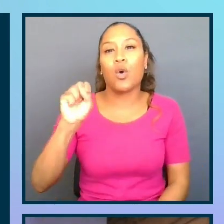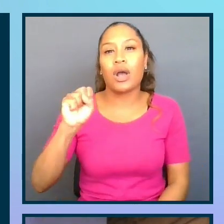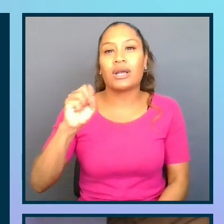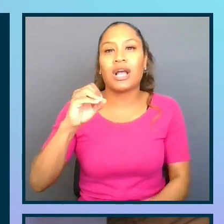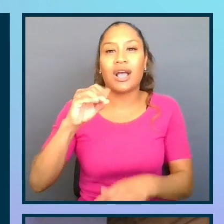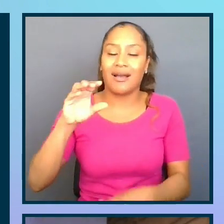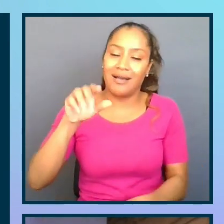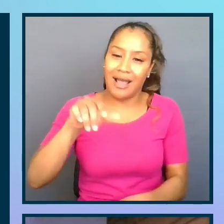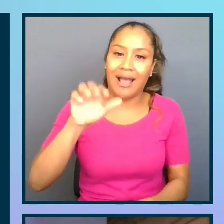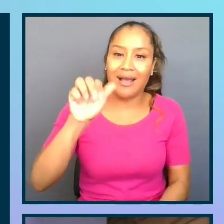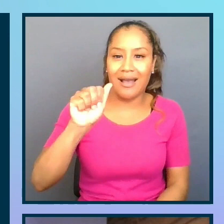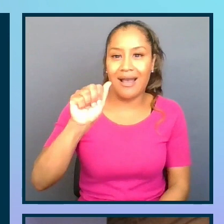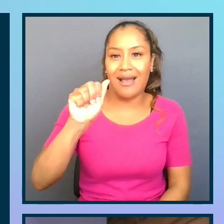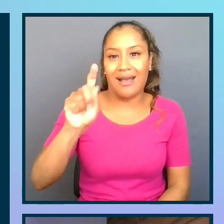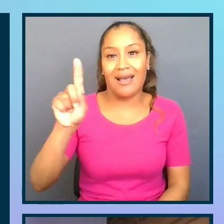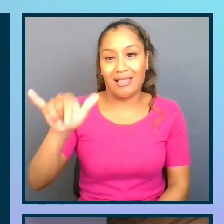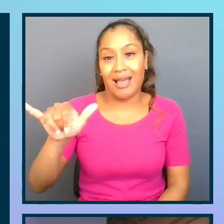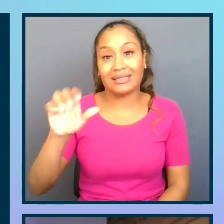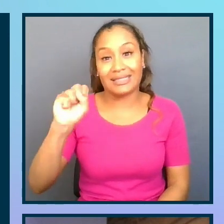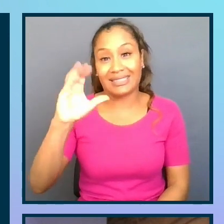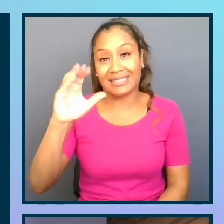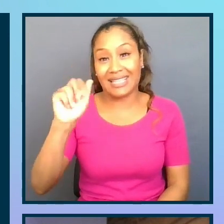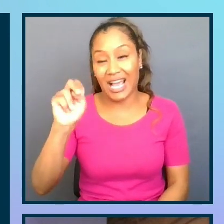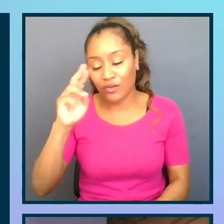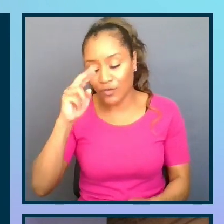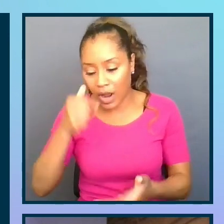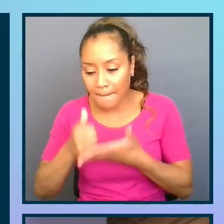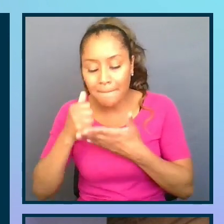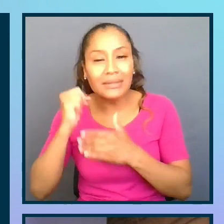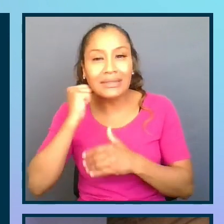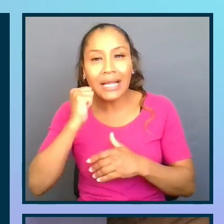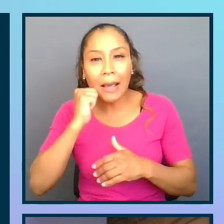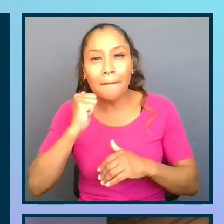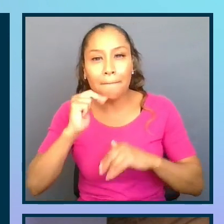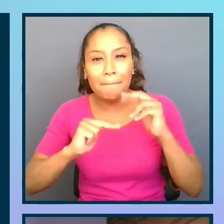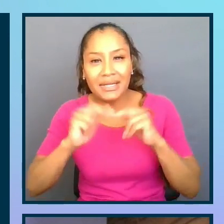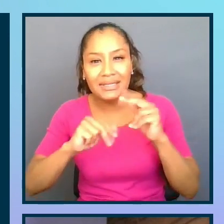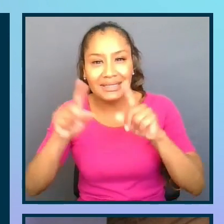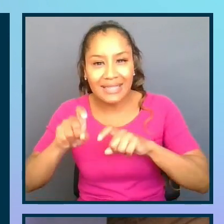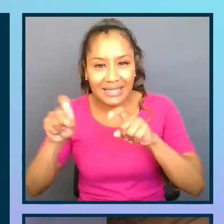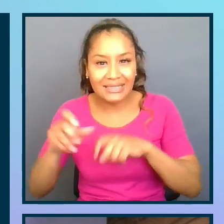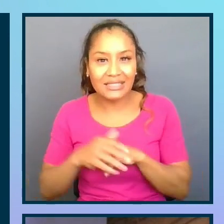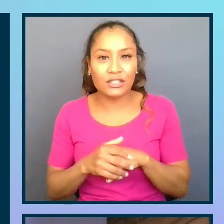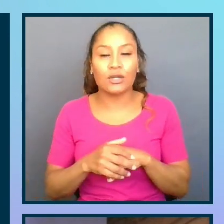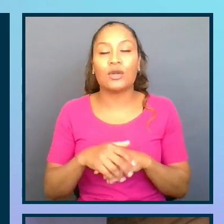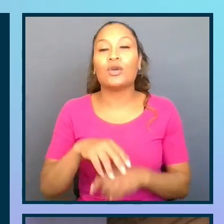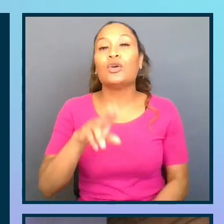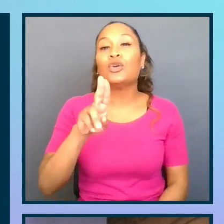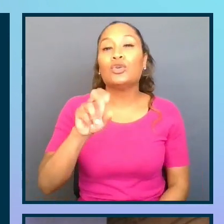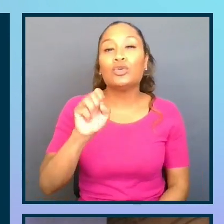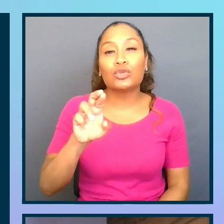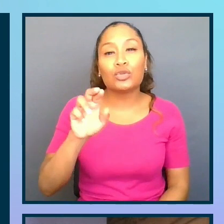as part of daily build test activities. User story accessibility testing is carried out